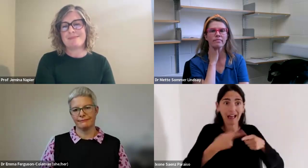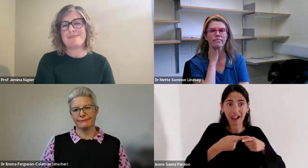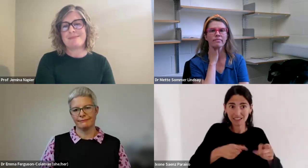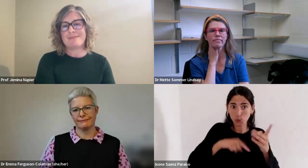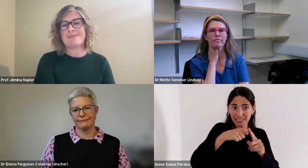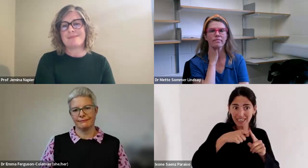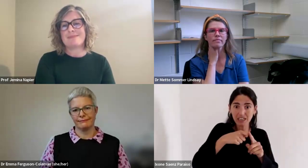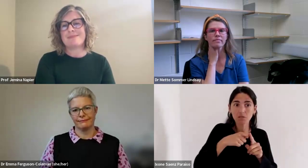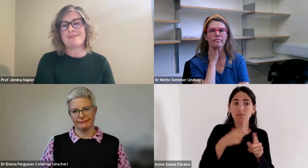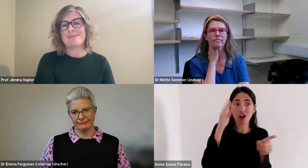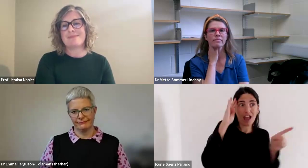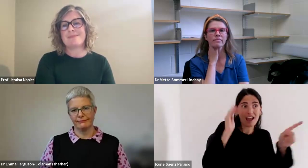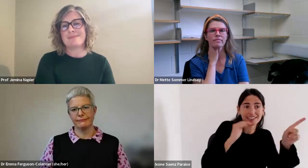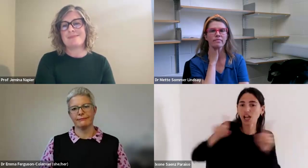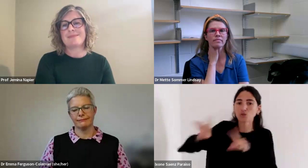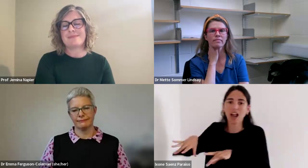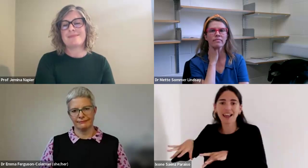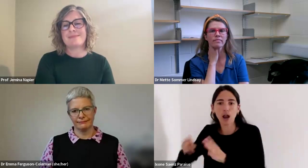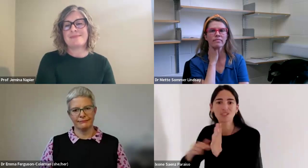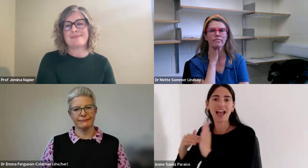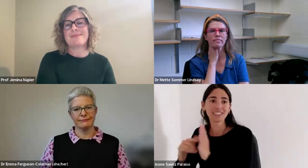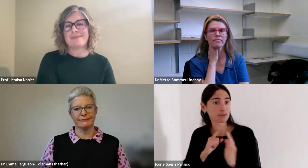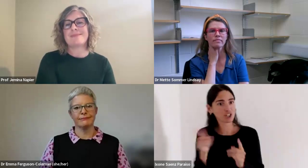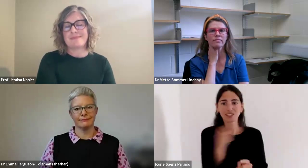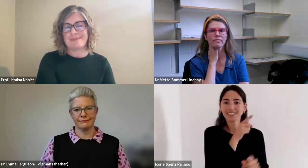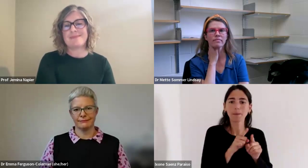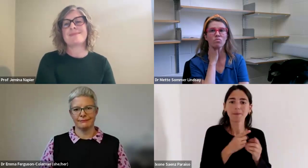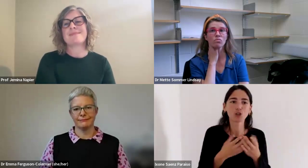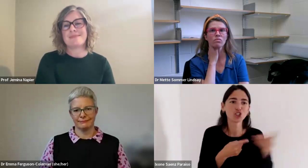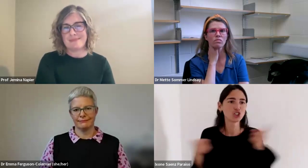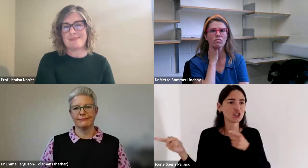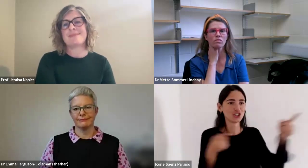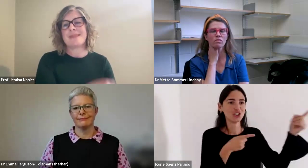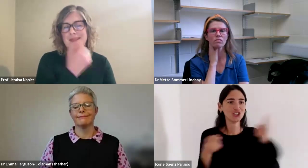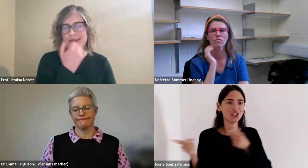it's just that we focus on America, we focus on the UK, on Ireland, New Zealand, Australia,